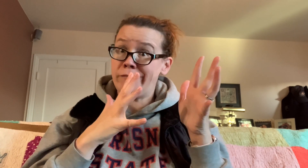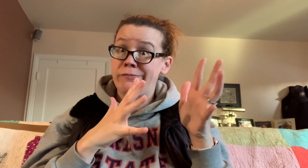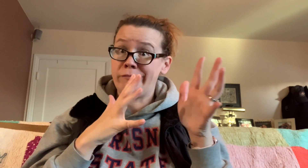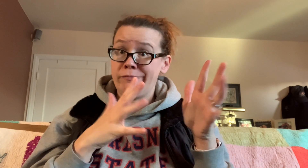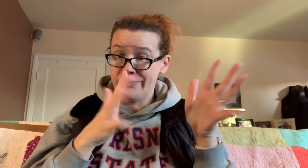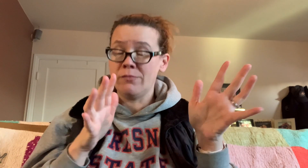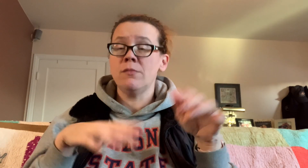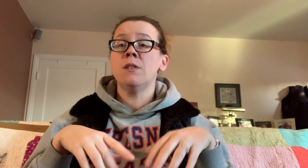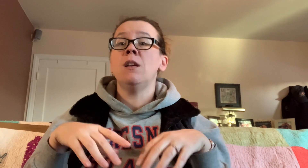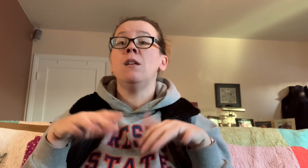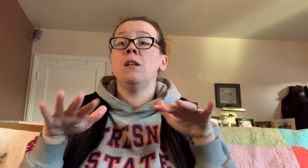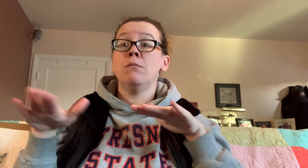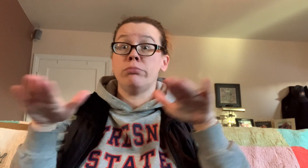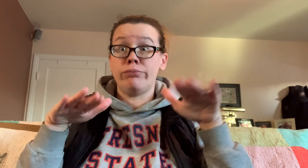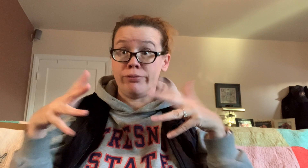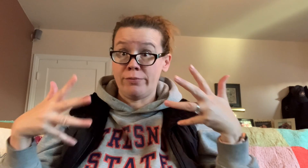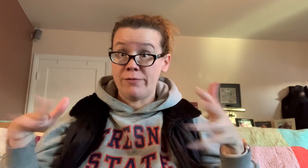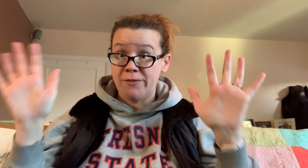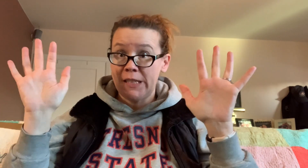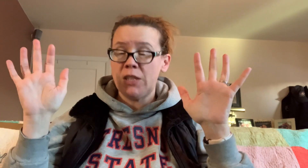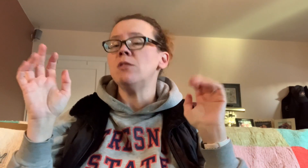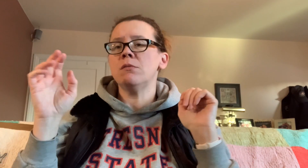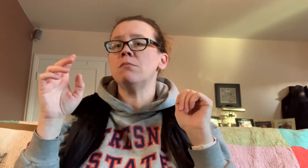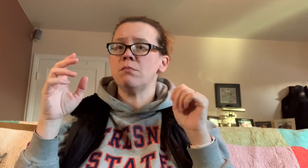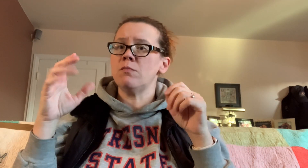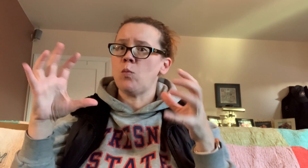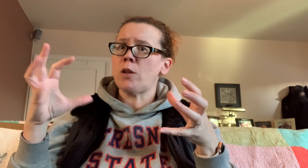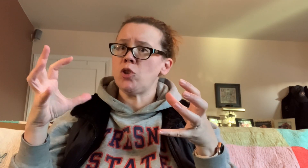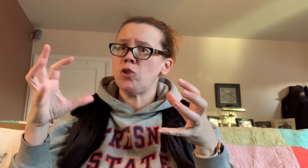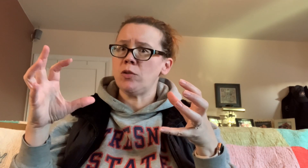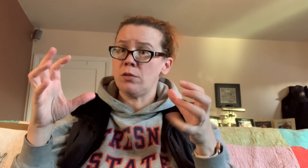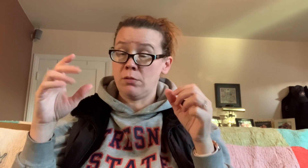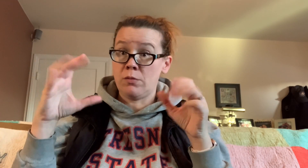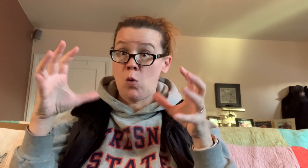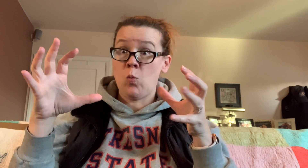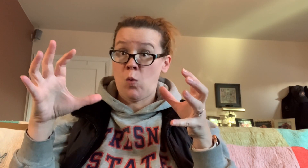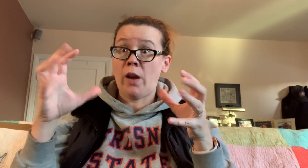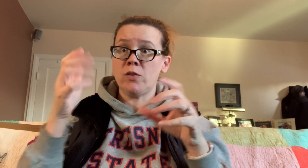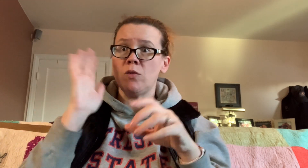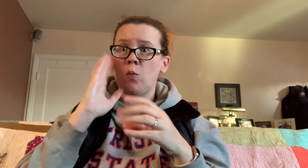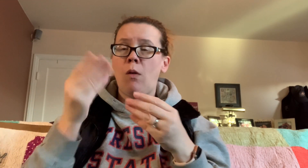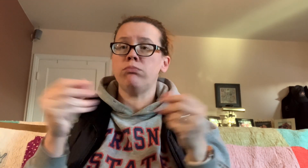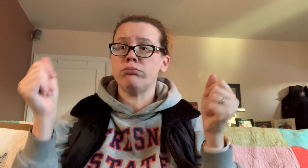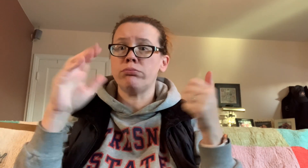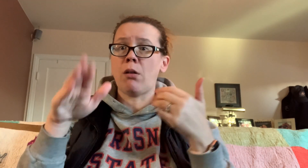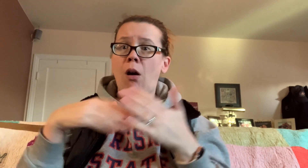you know, just really stays nicely adhered. Um... and then once it's been quilted, I just wash it;